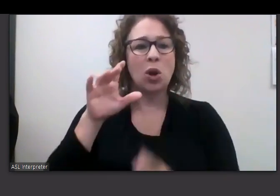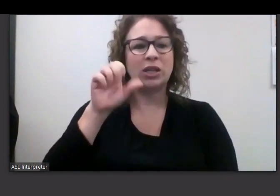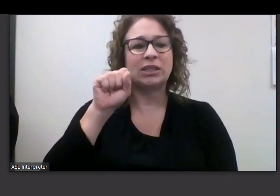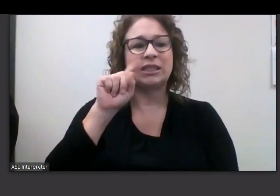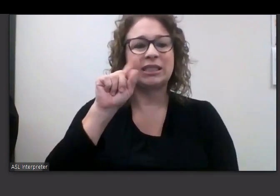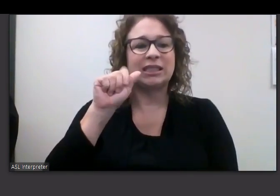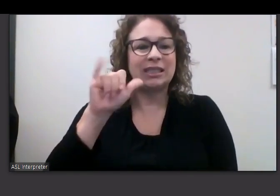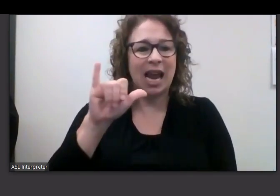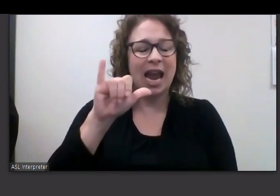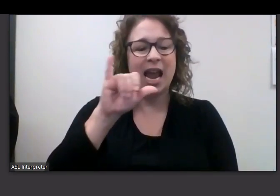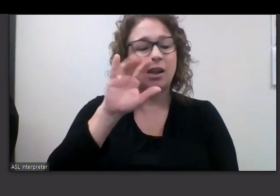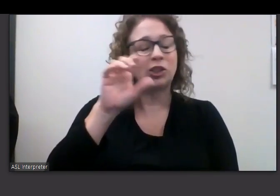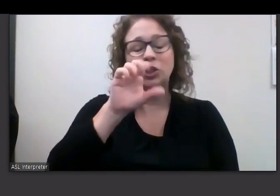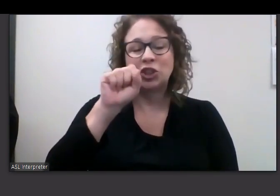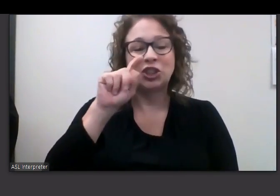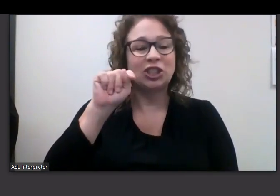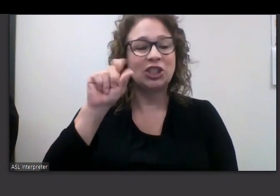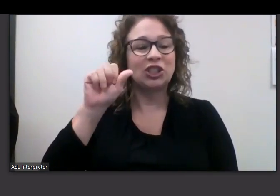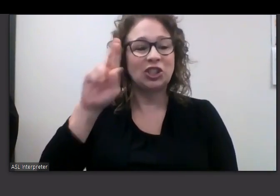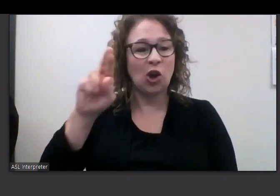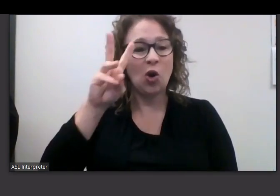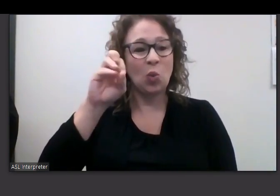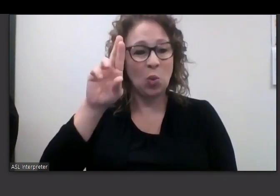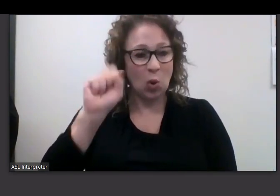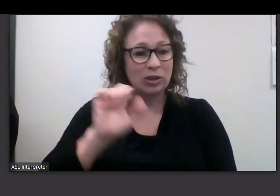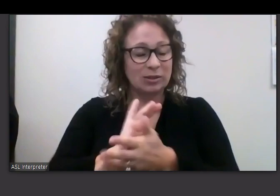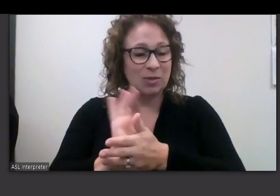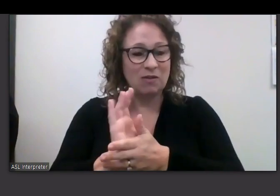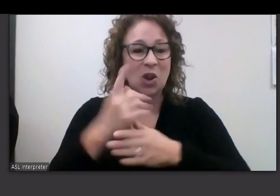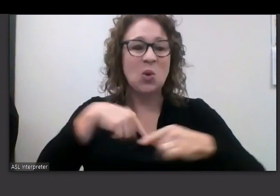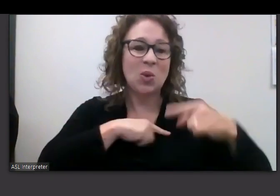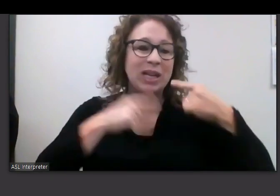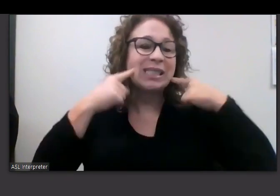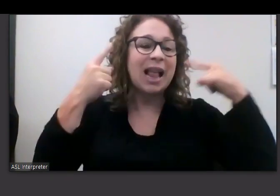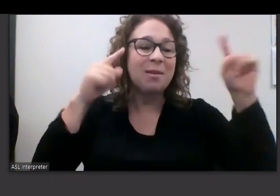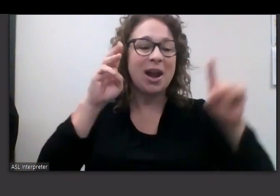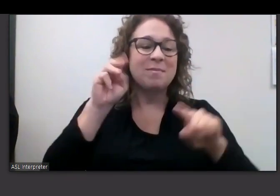Whenever we go to the movies in the movie theater